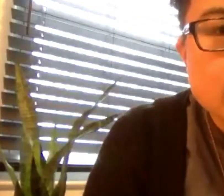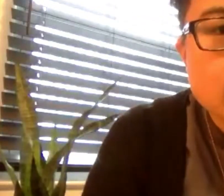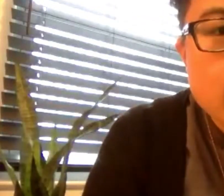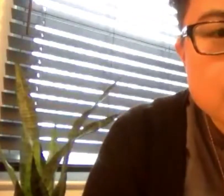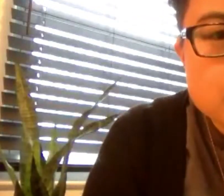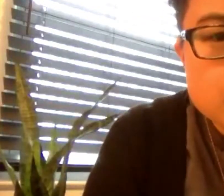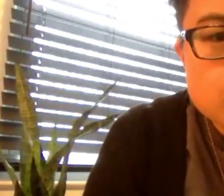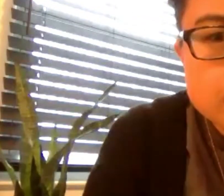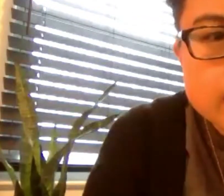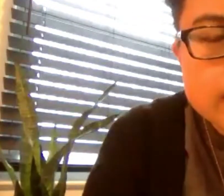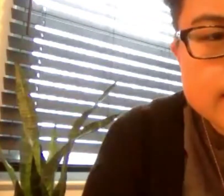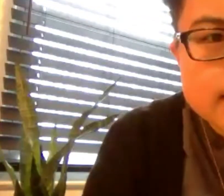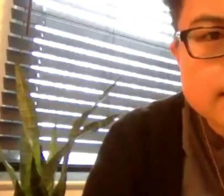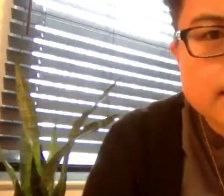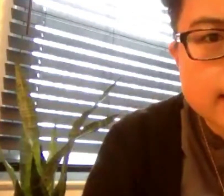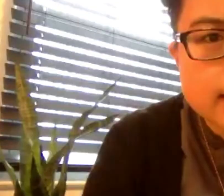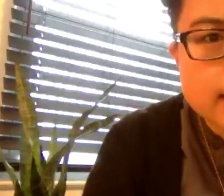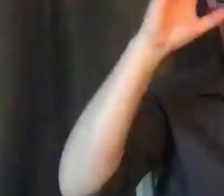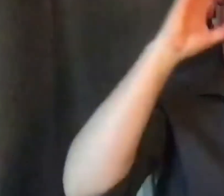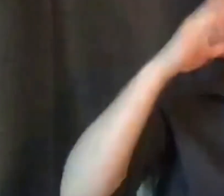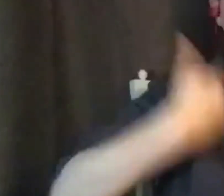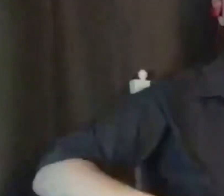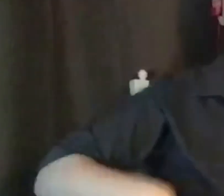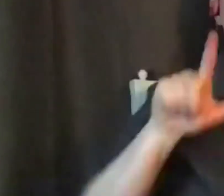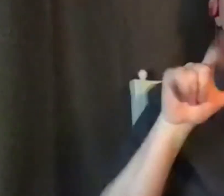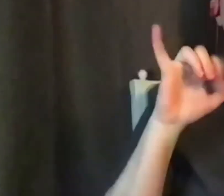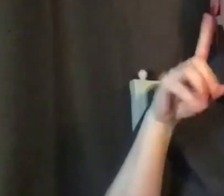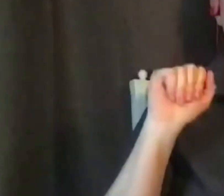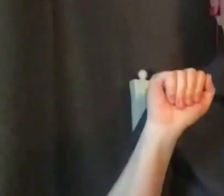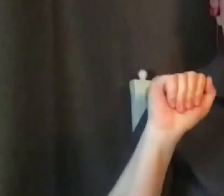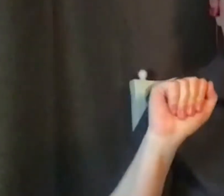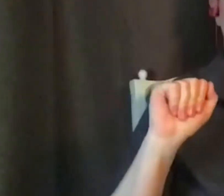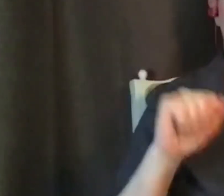good afternoon this is lydia sign name l brown